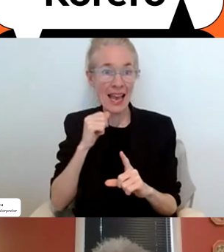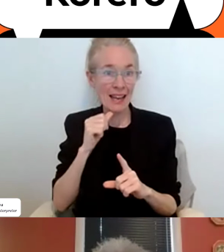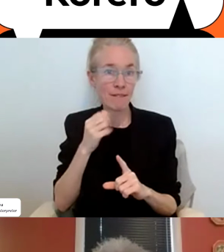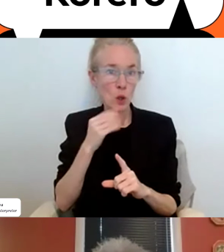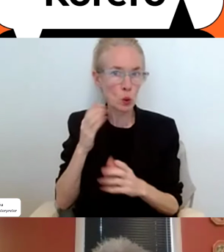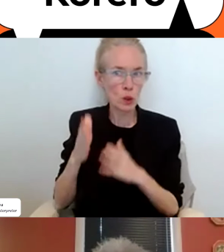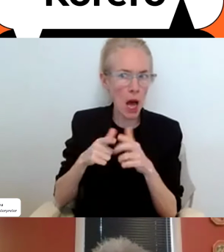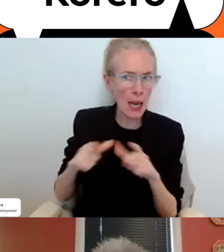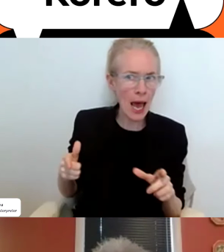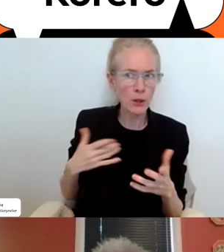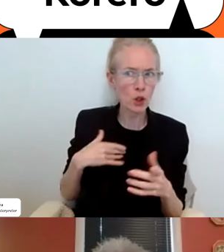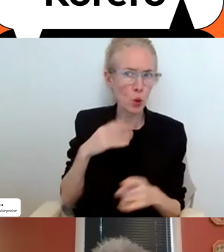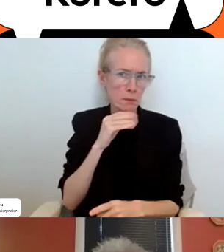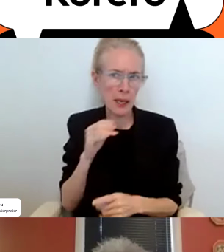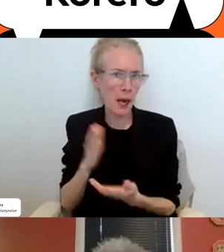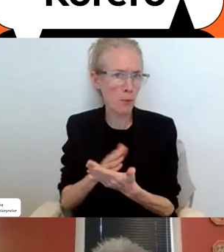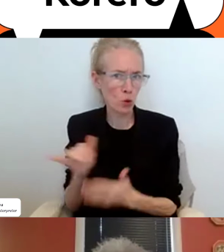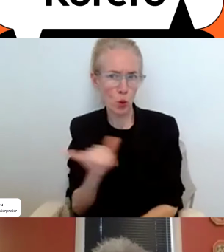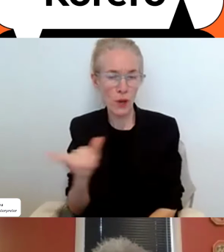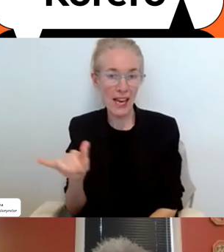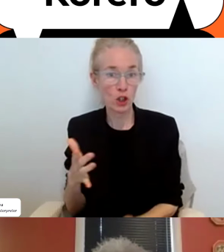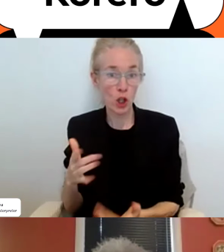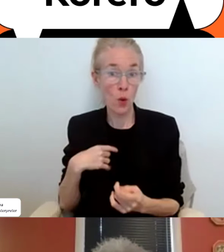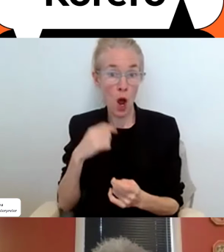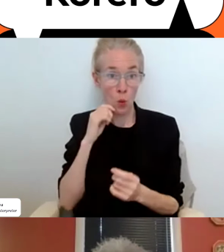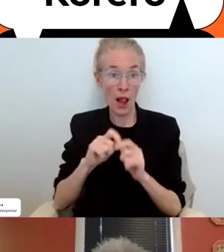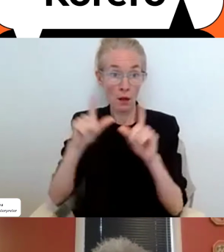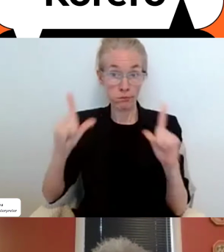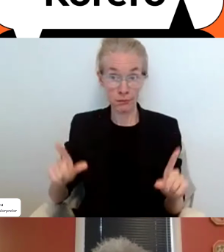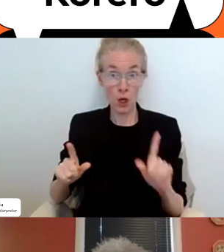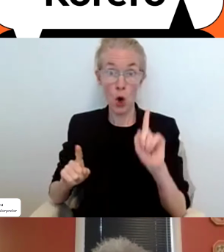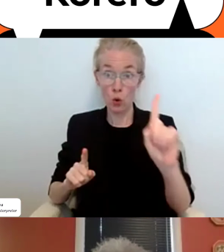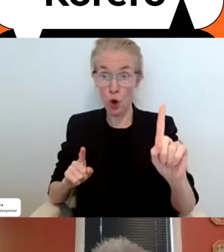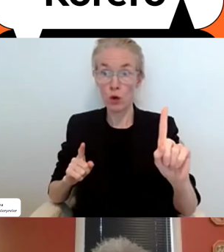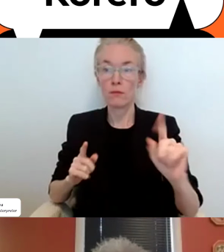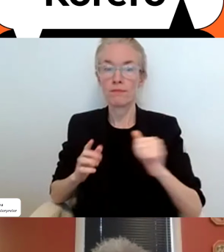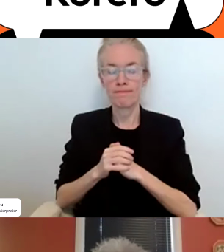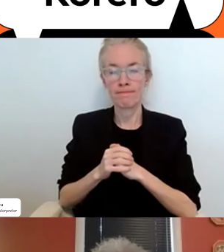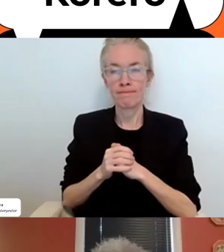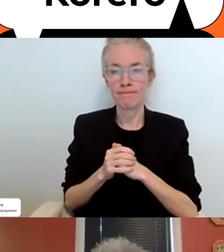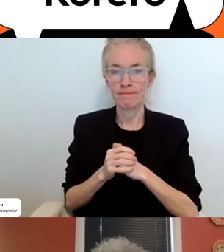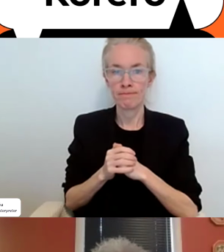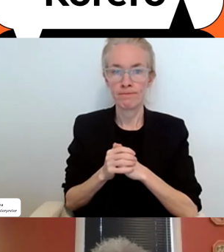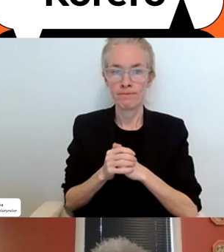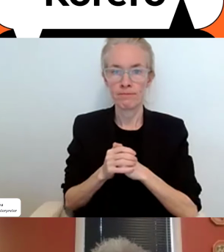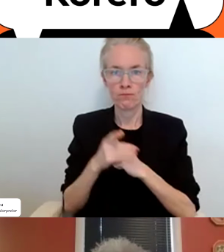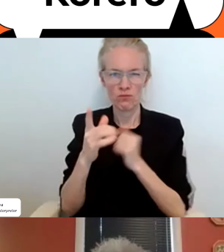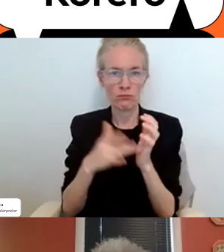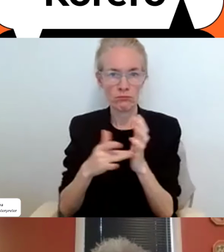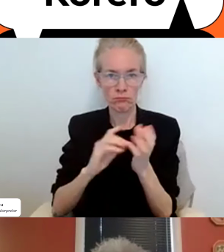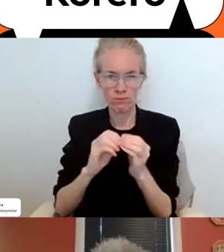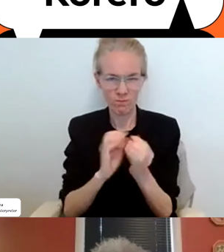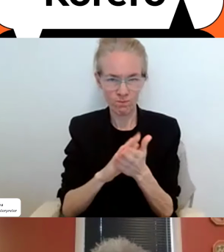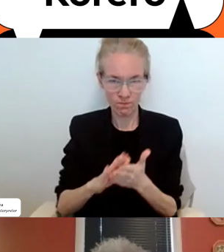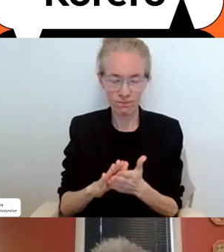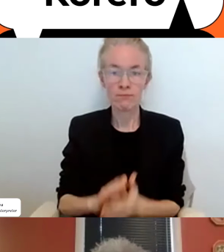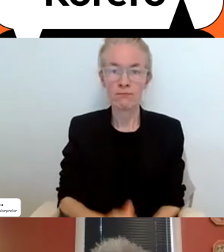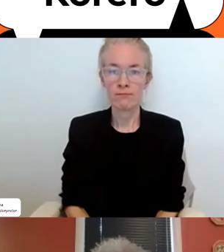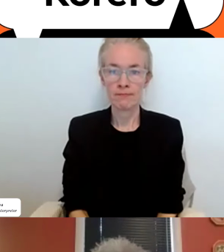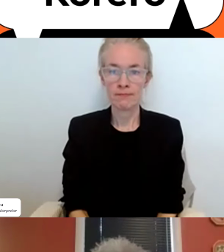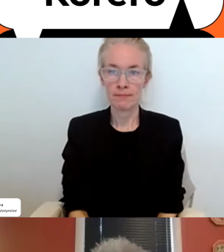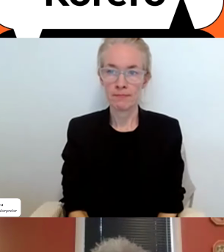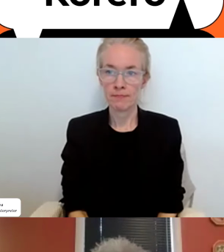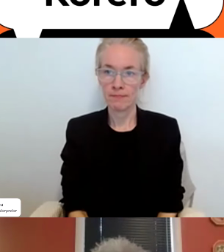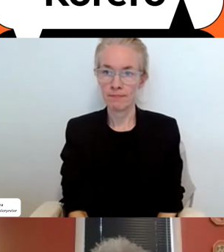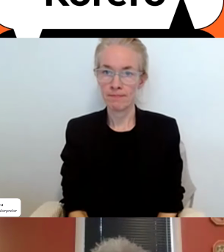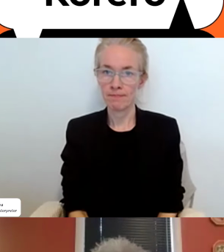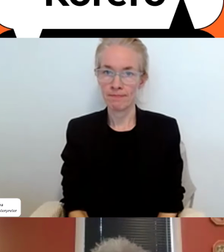making her a panellist, that should hopefully happen quickly. But in